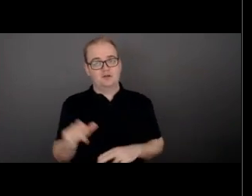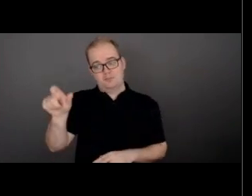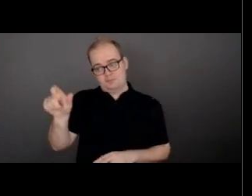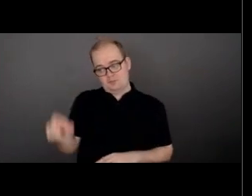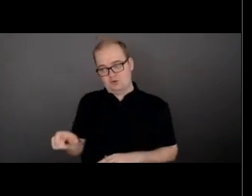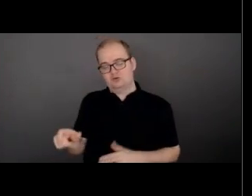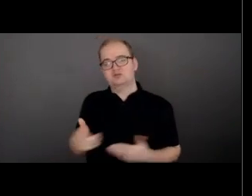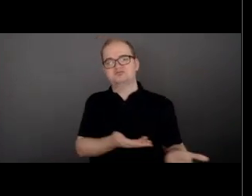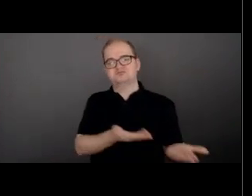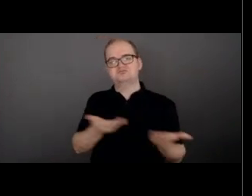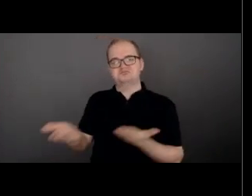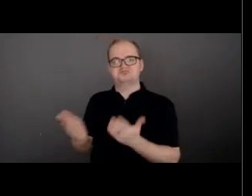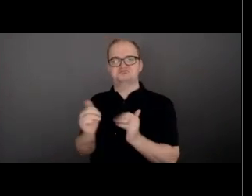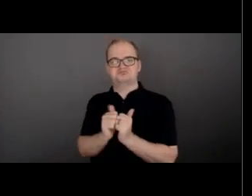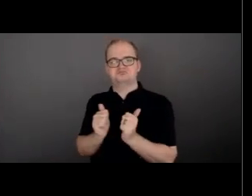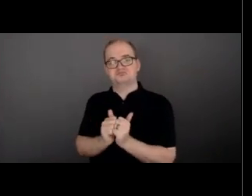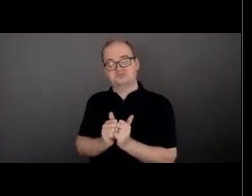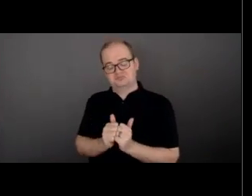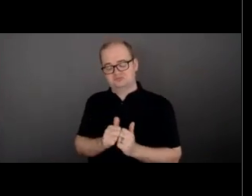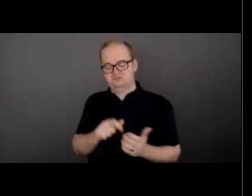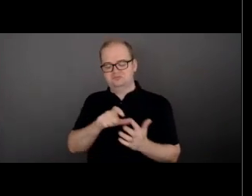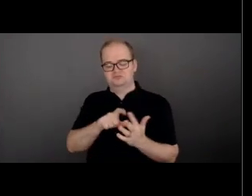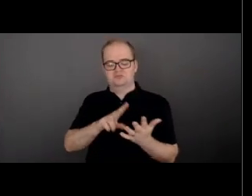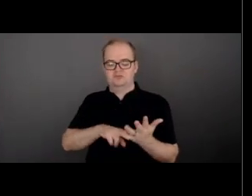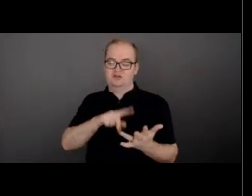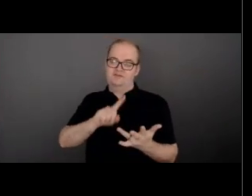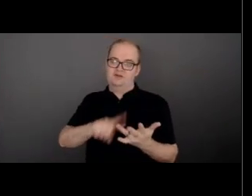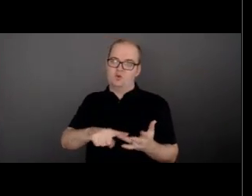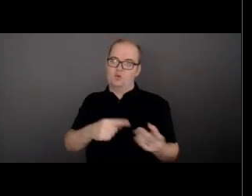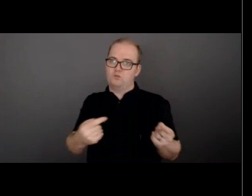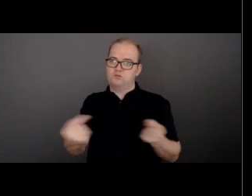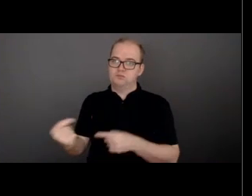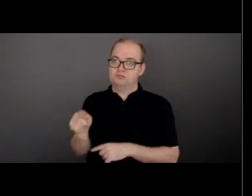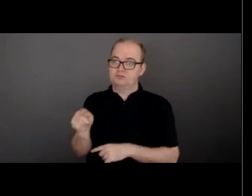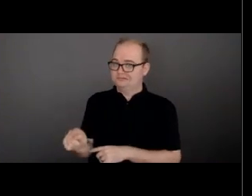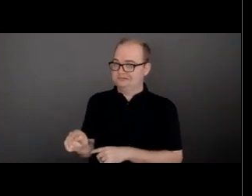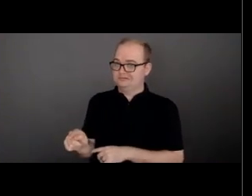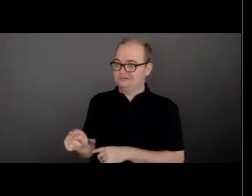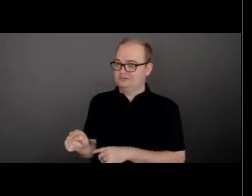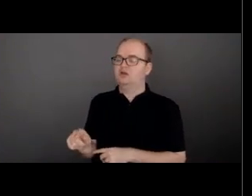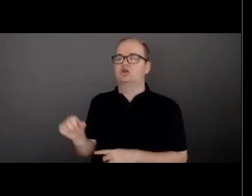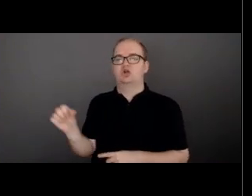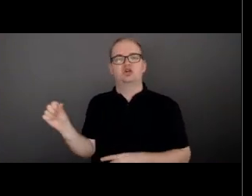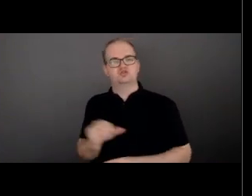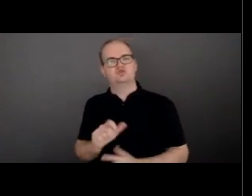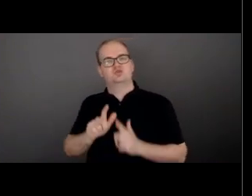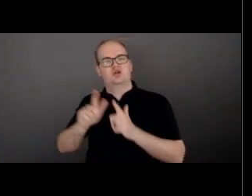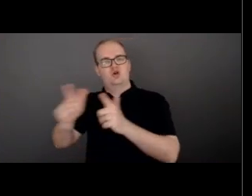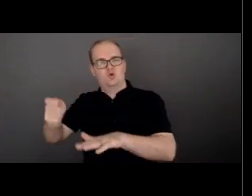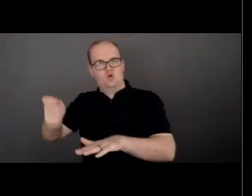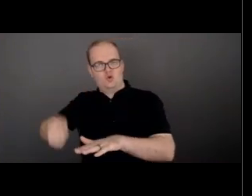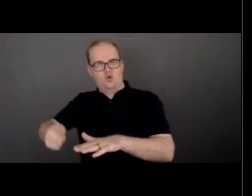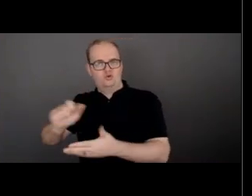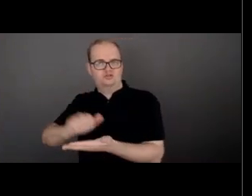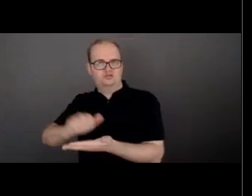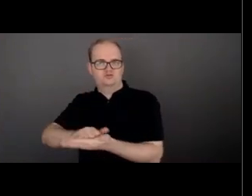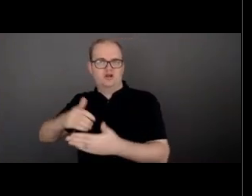saying that they are the respondent, they should be endeavouring to attend court on the date that the court date is listed. Thank you.